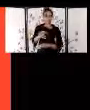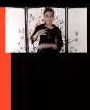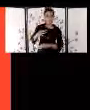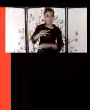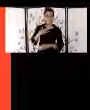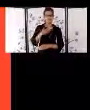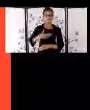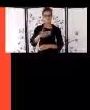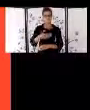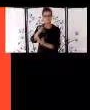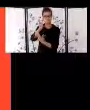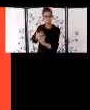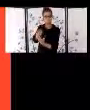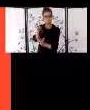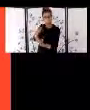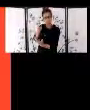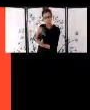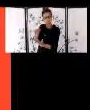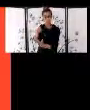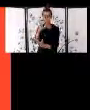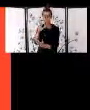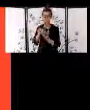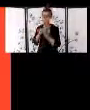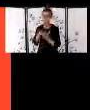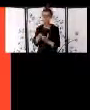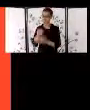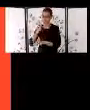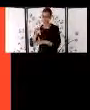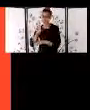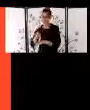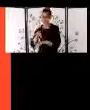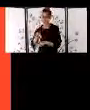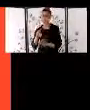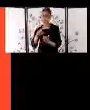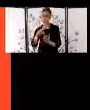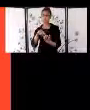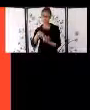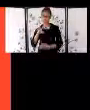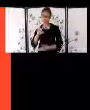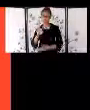probably repeat that. Read the FAQs even if you don’t think you have any questions.